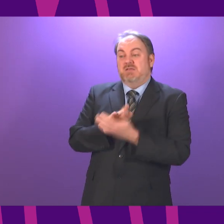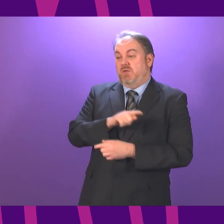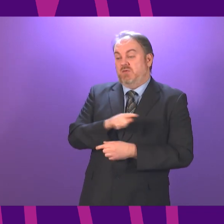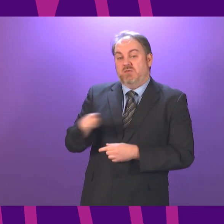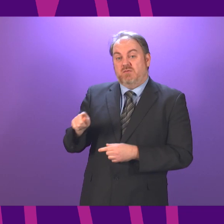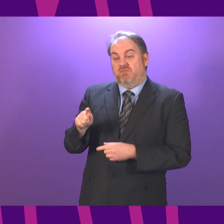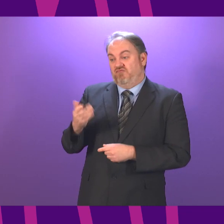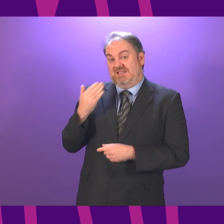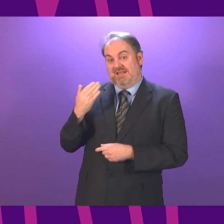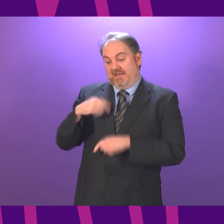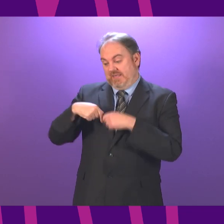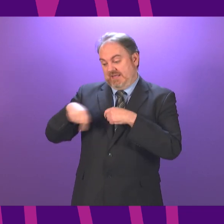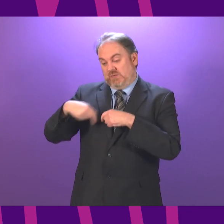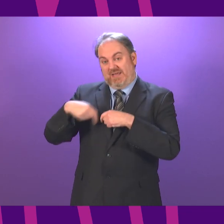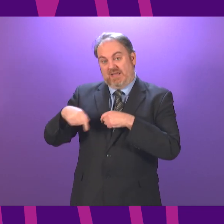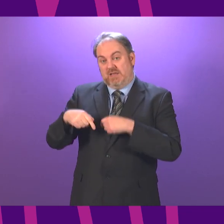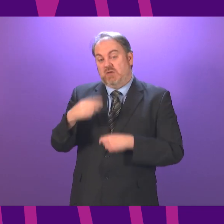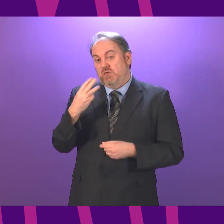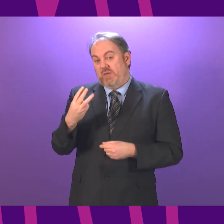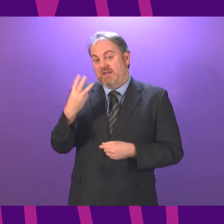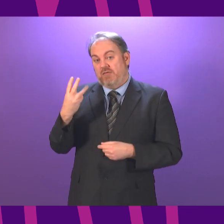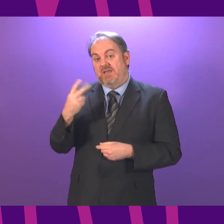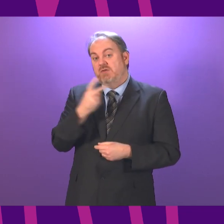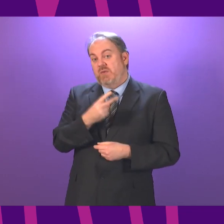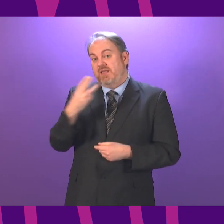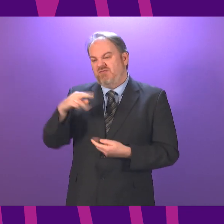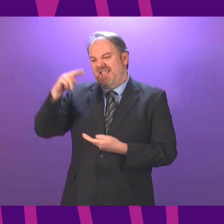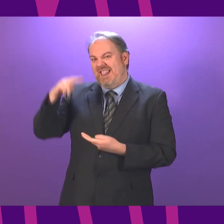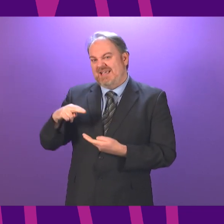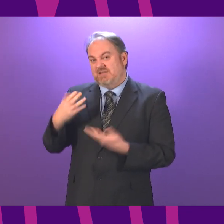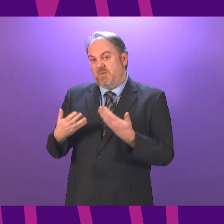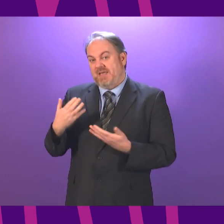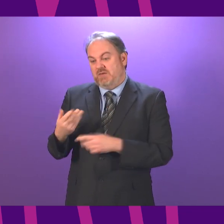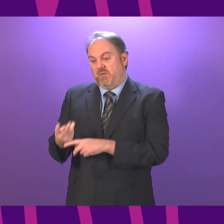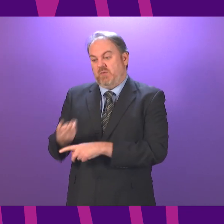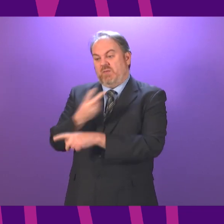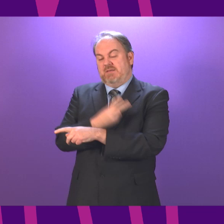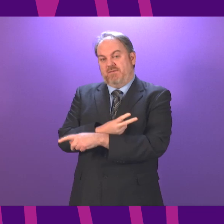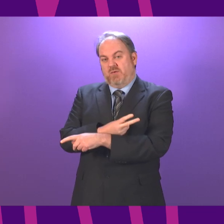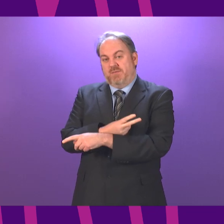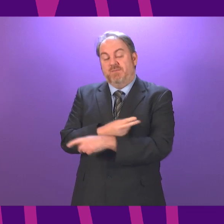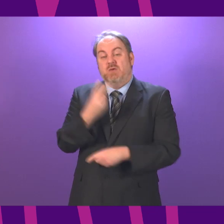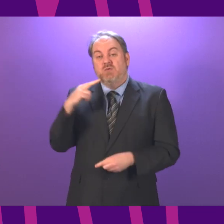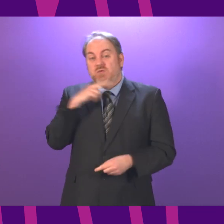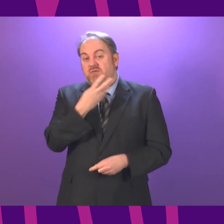most recent week, which is 23 fewer deaths than in the week before. Of last week’s deaths, 240 took